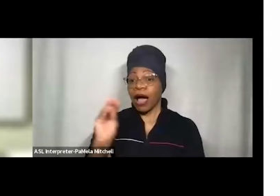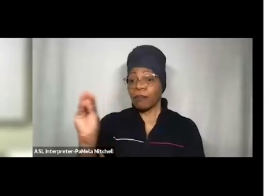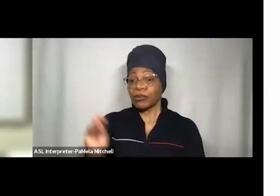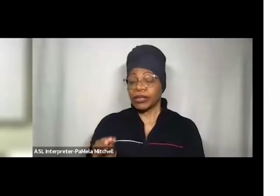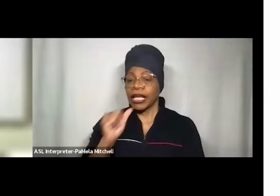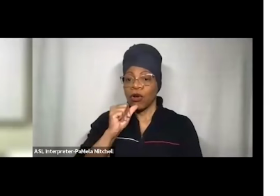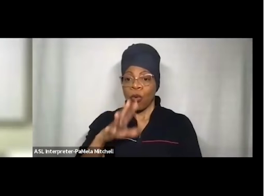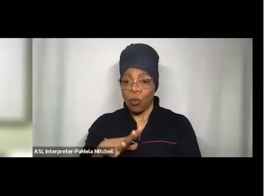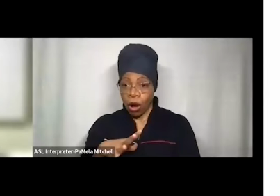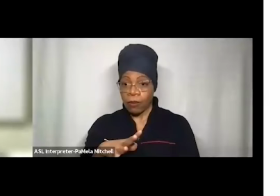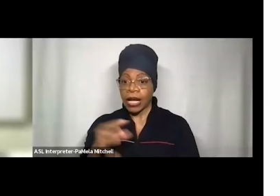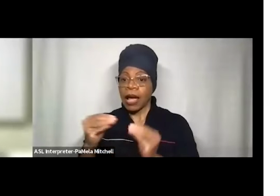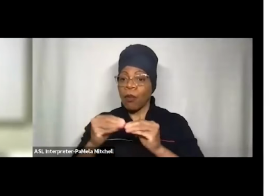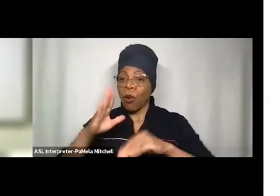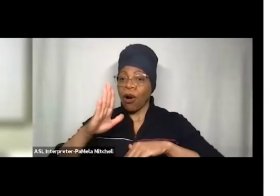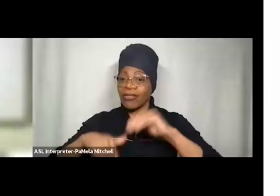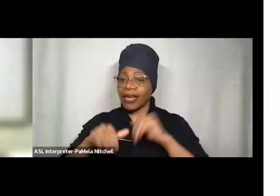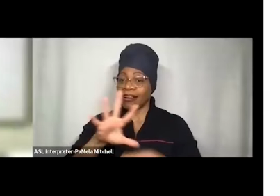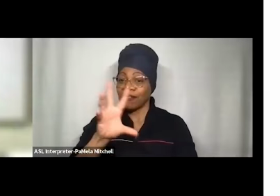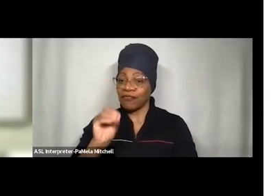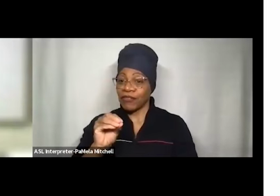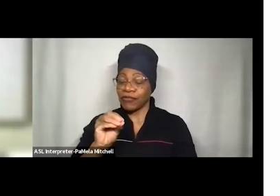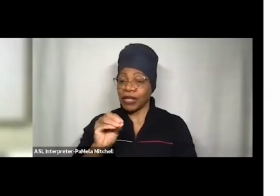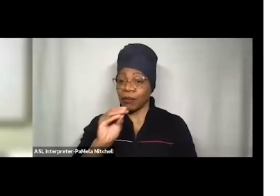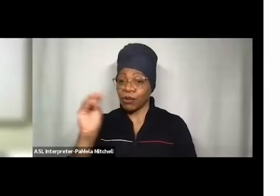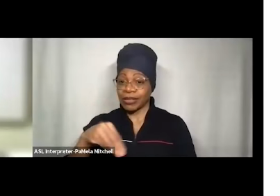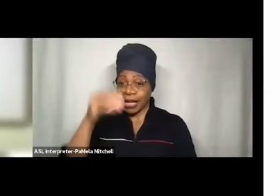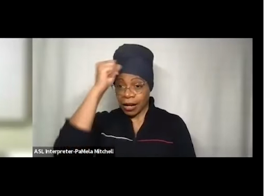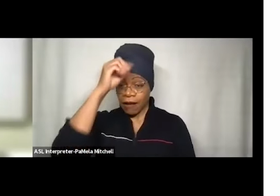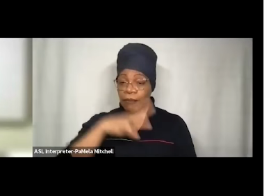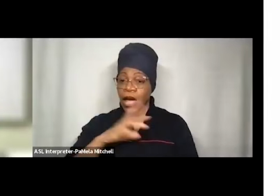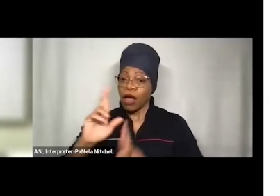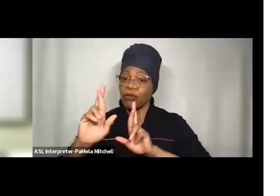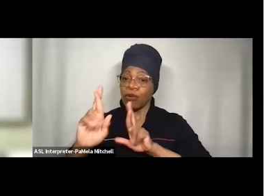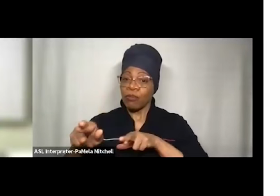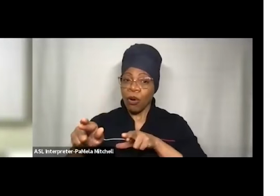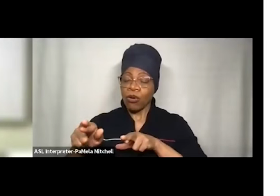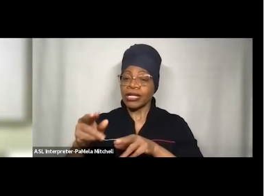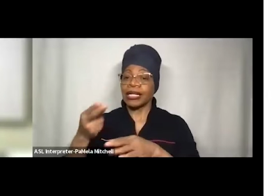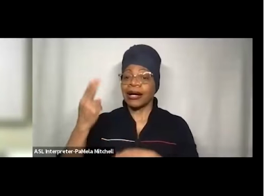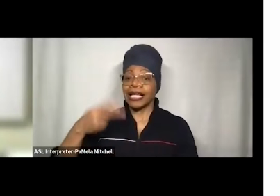and over 50% of men reporting a history of trauma and post-traumatic stress disorder.